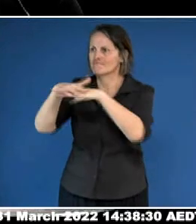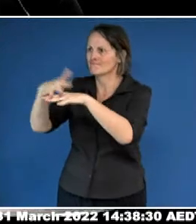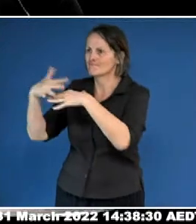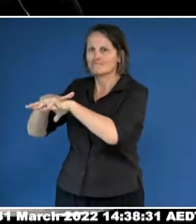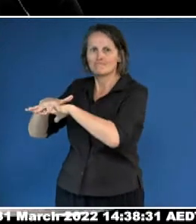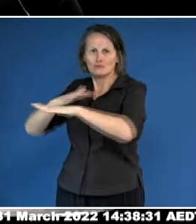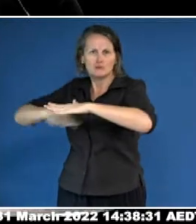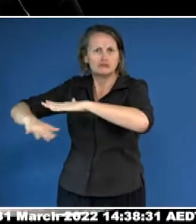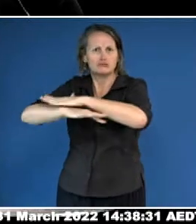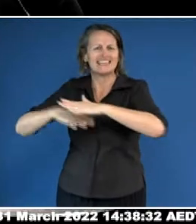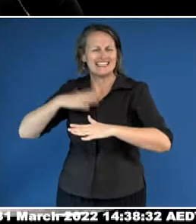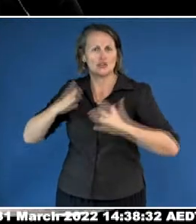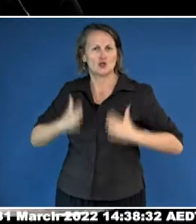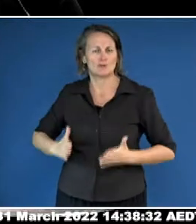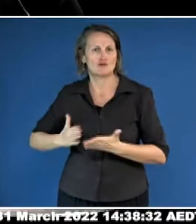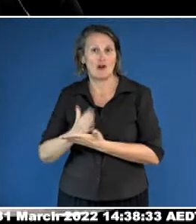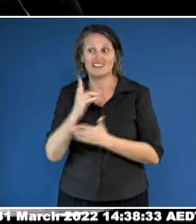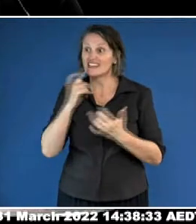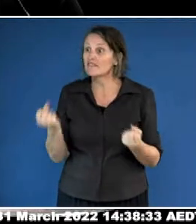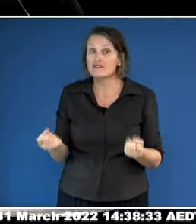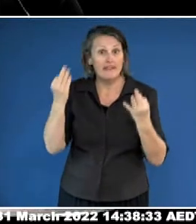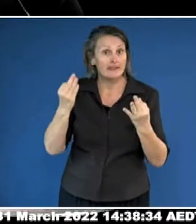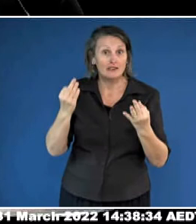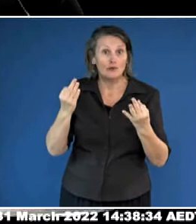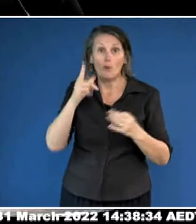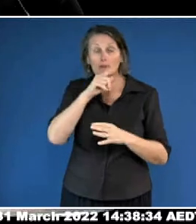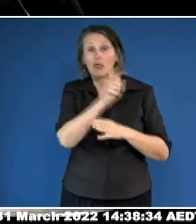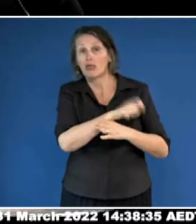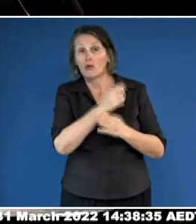gender-based violence for women and girls with disability. Thank you.